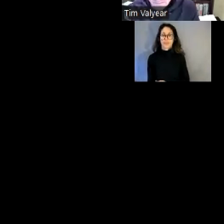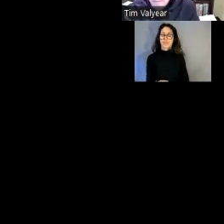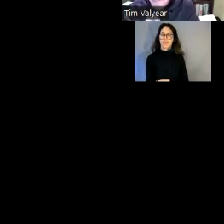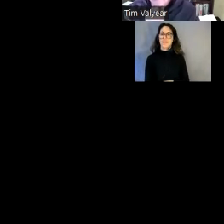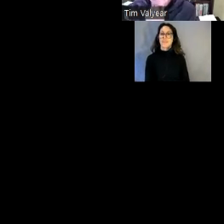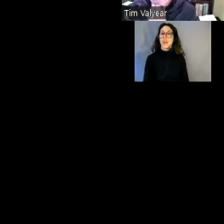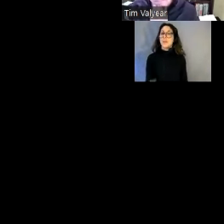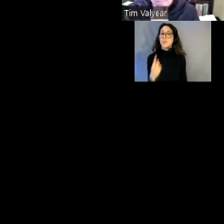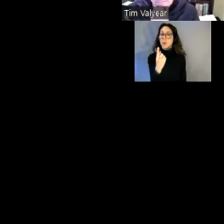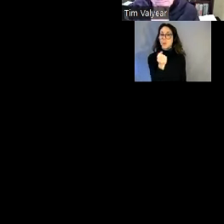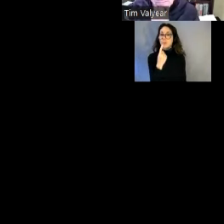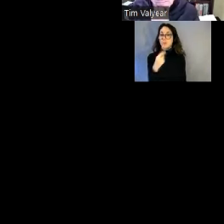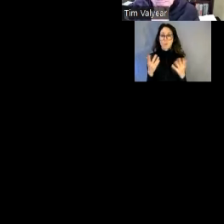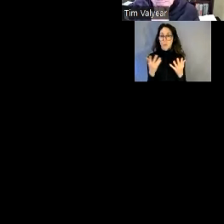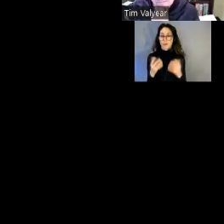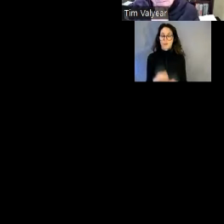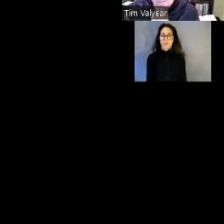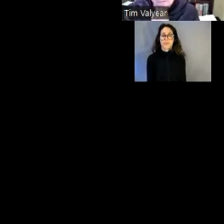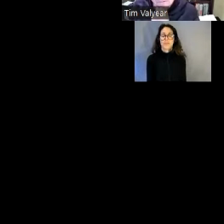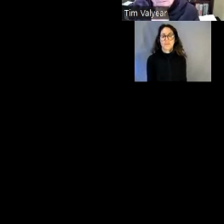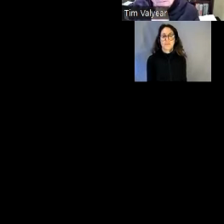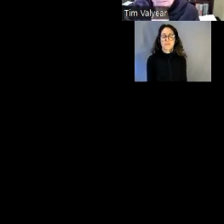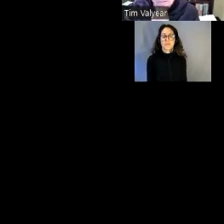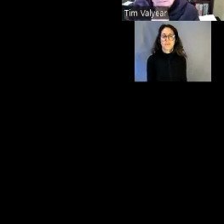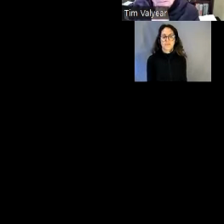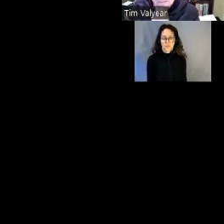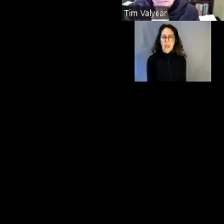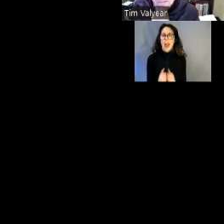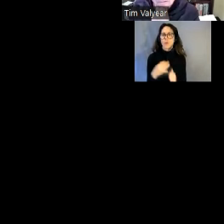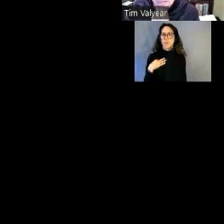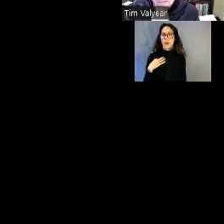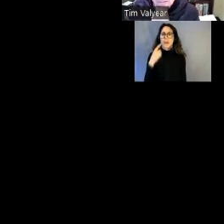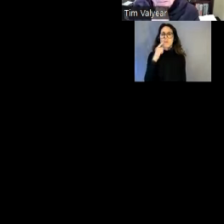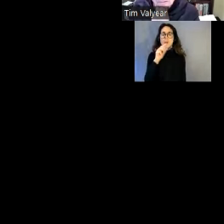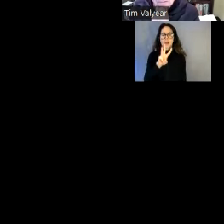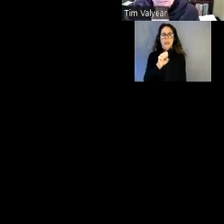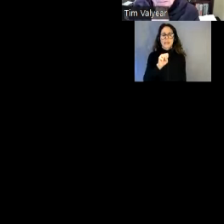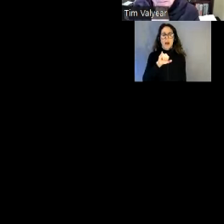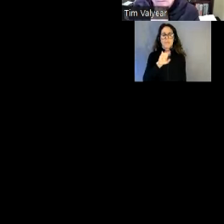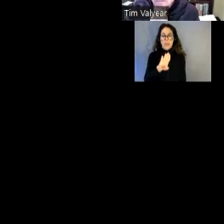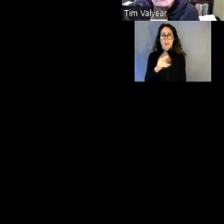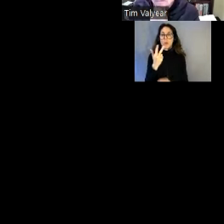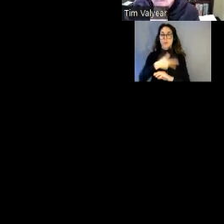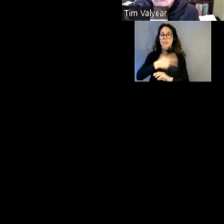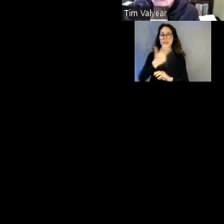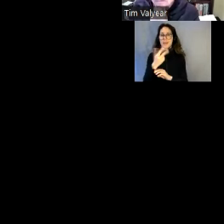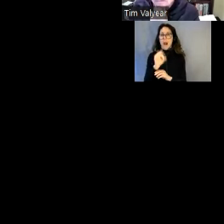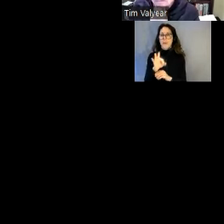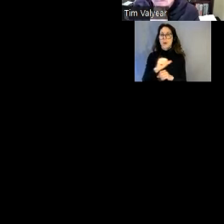. We have direct funding staff here. So one of